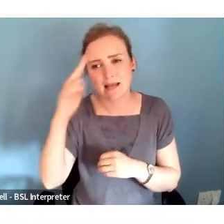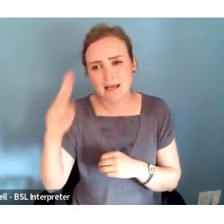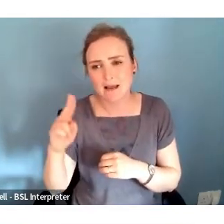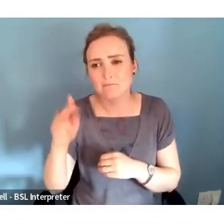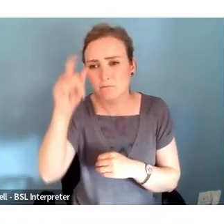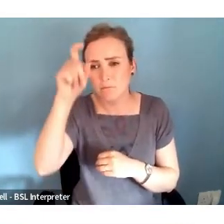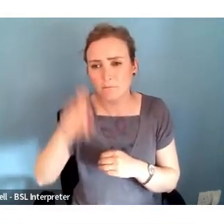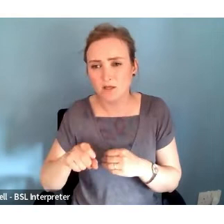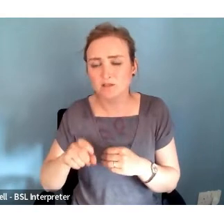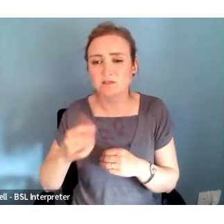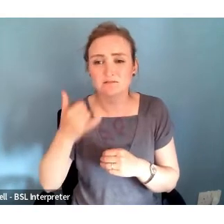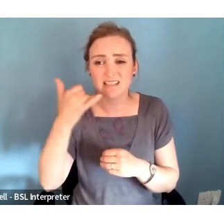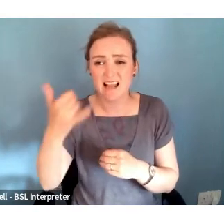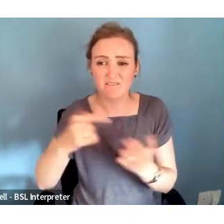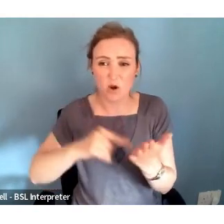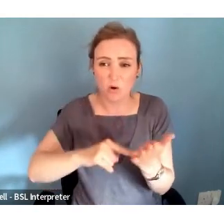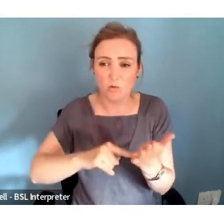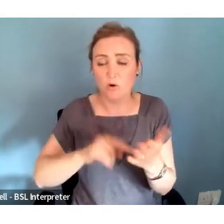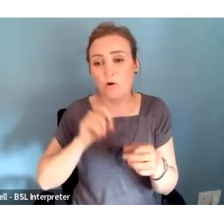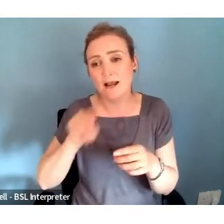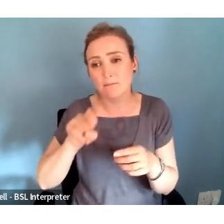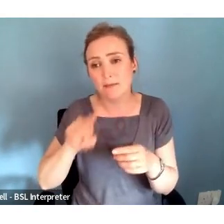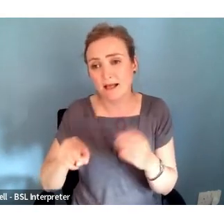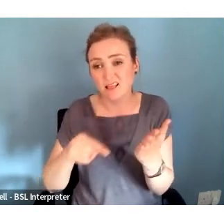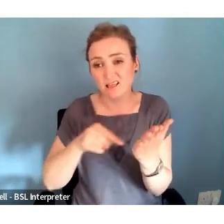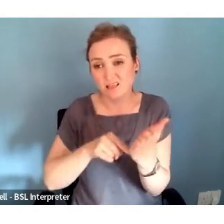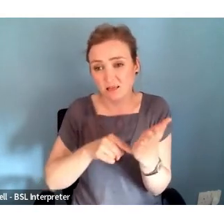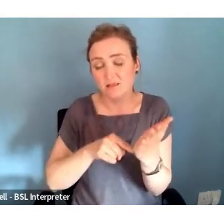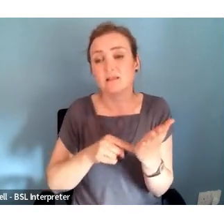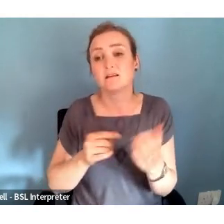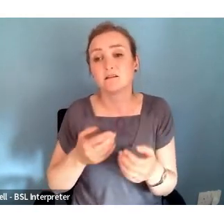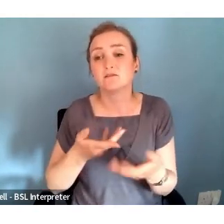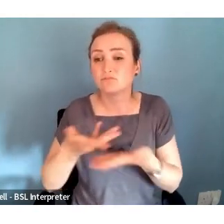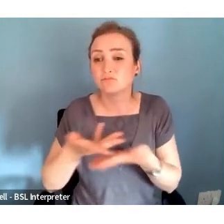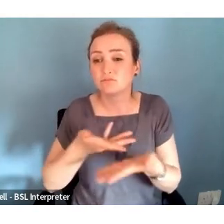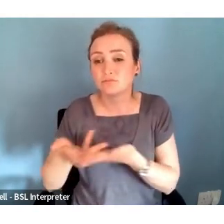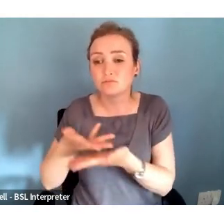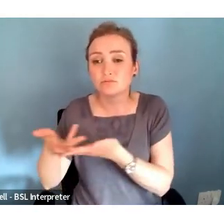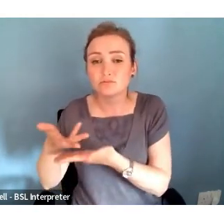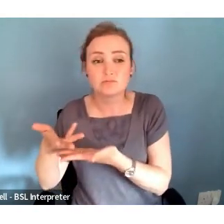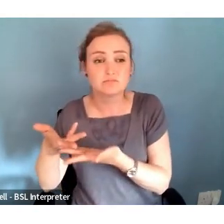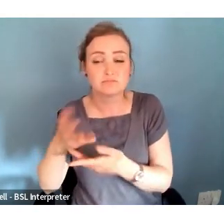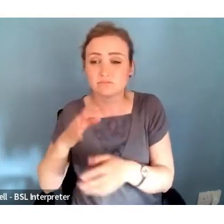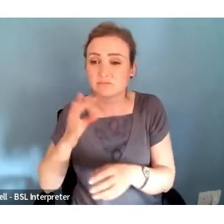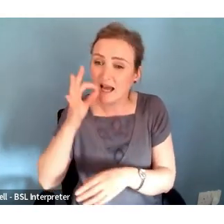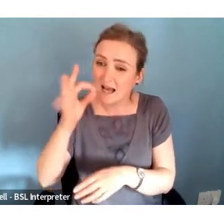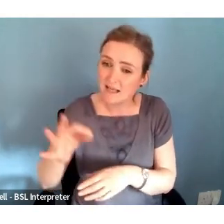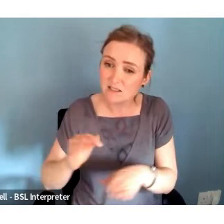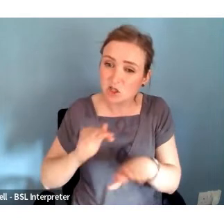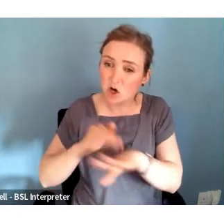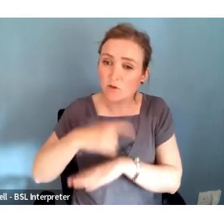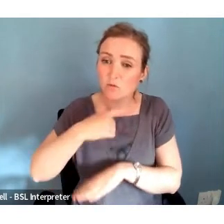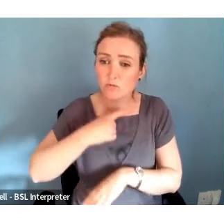because people communicate in different ways for an informal chat maybe about the role itself. A disabled person